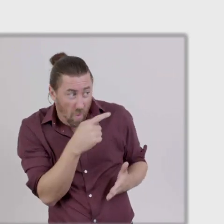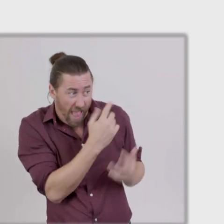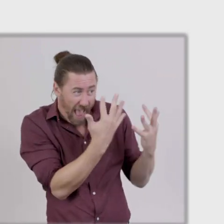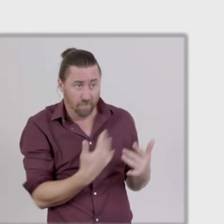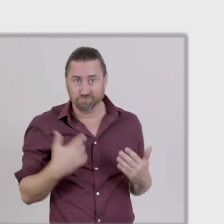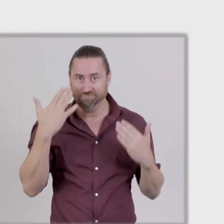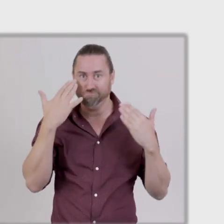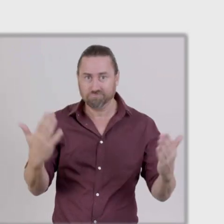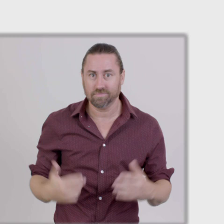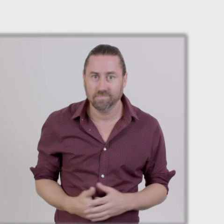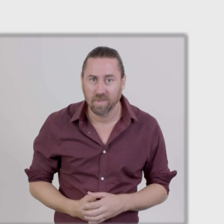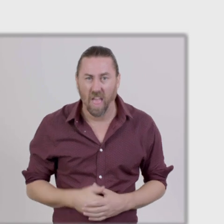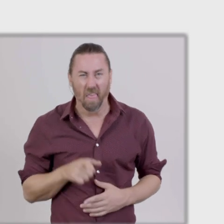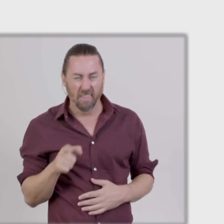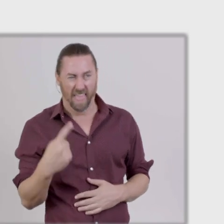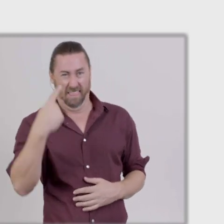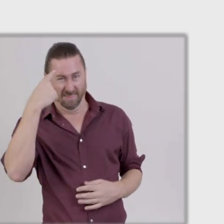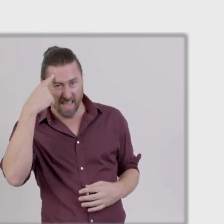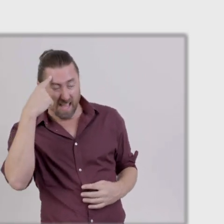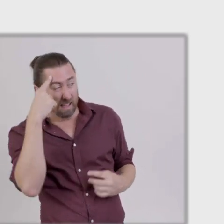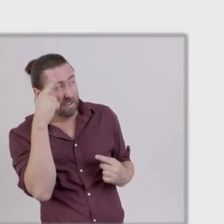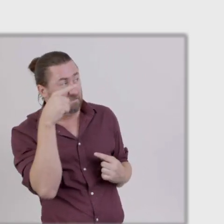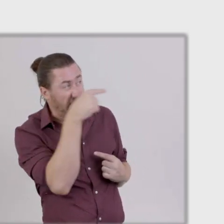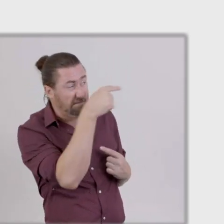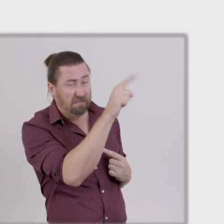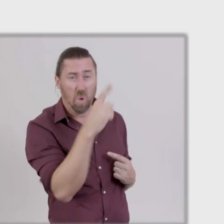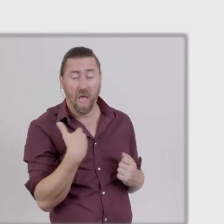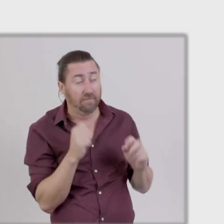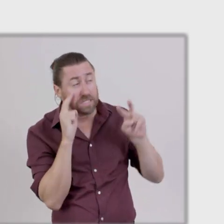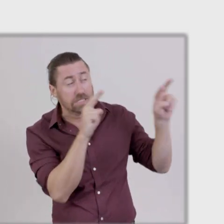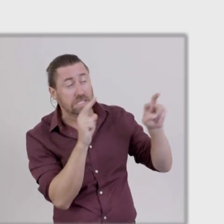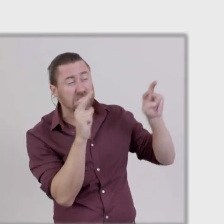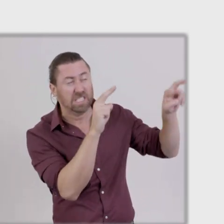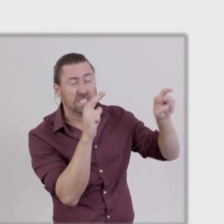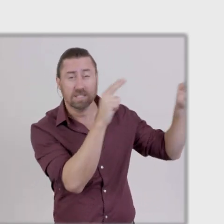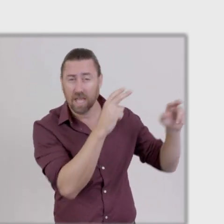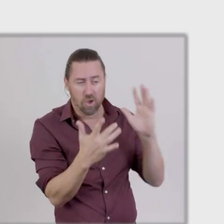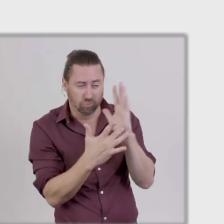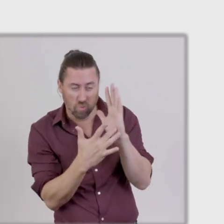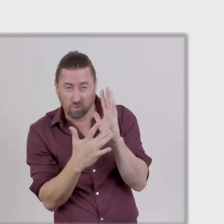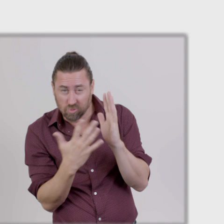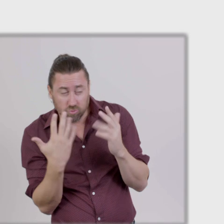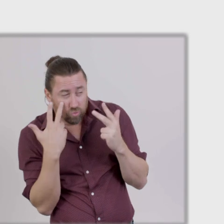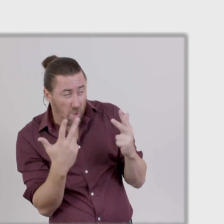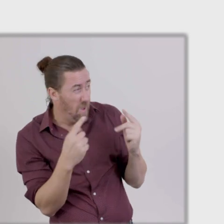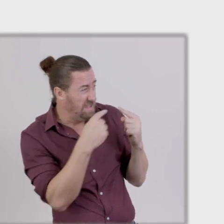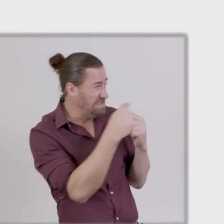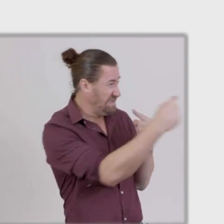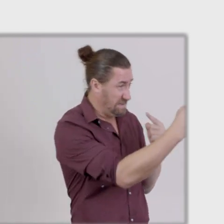The numbers they have are based on predictions from our current information, and from our current technology. Hmm.